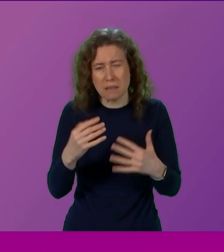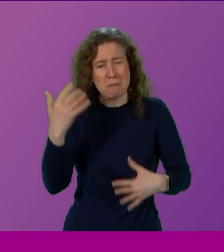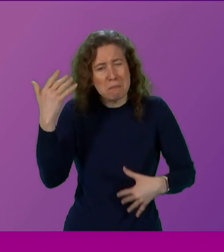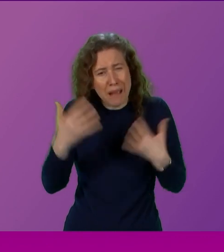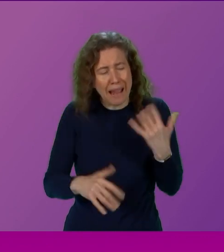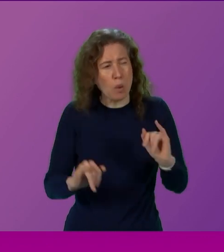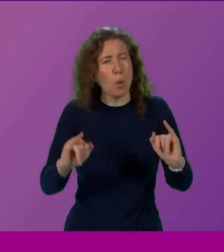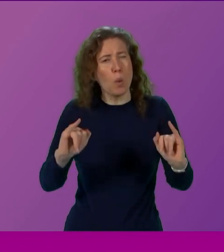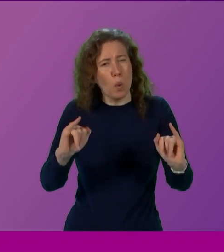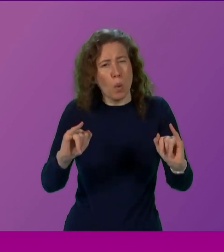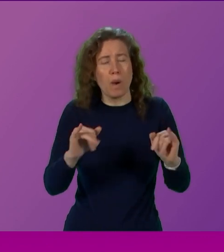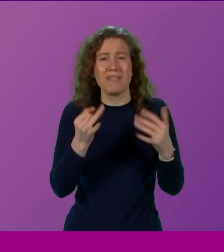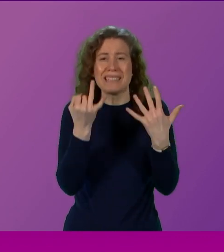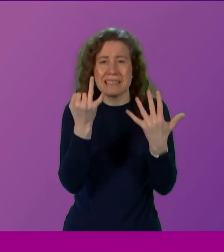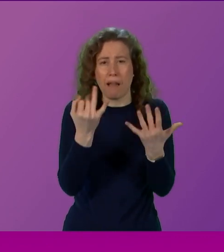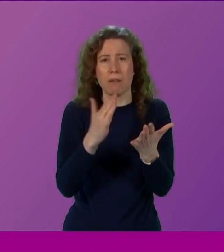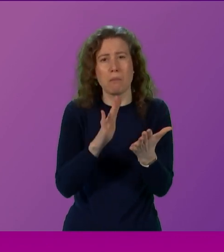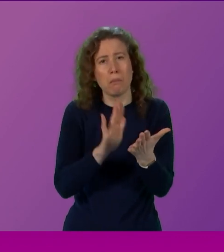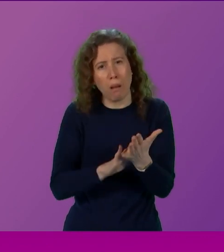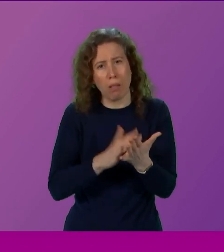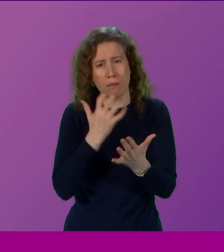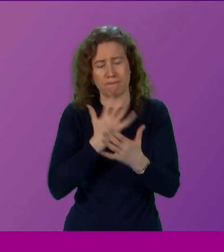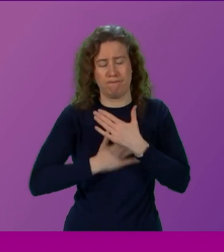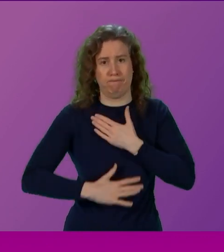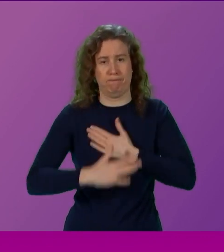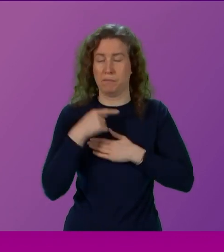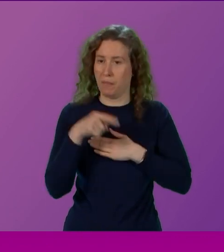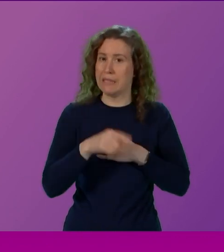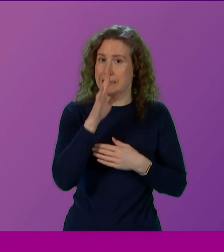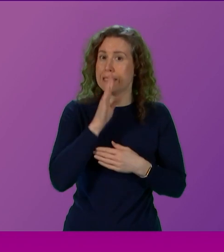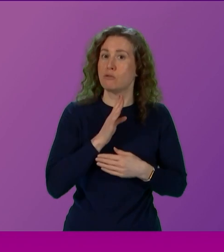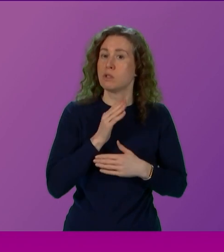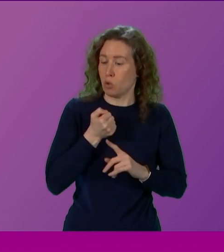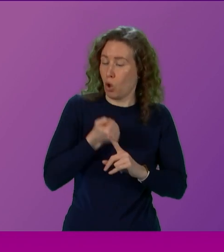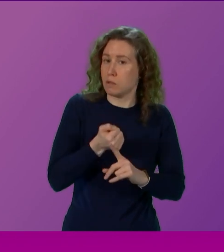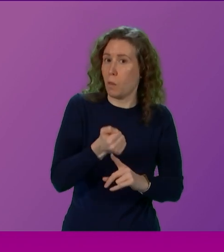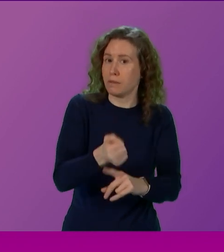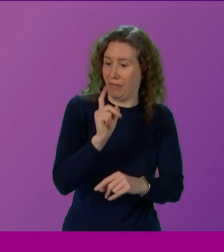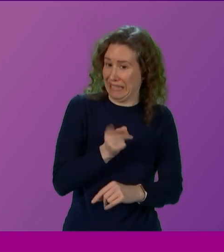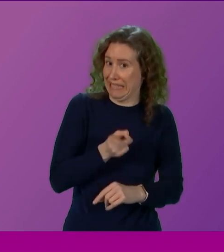pain for seven months: that is a serious consequence of incompetence.